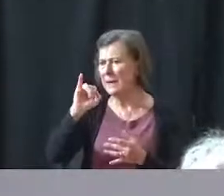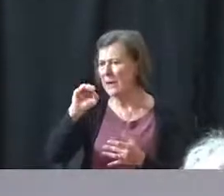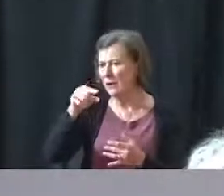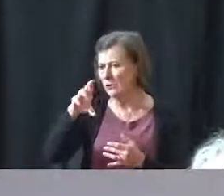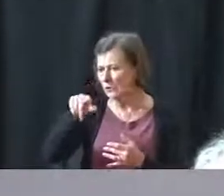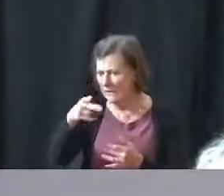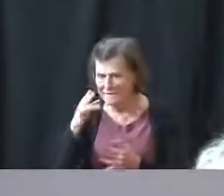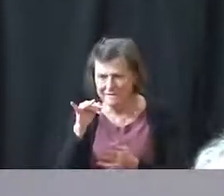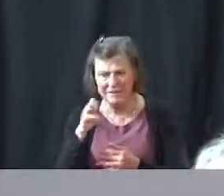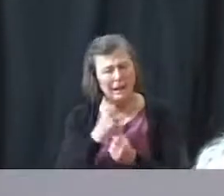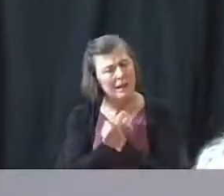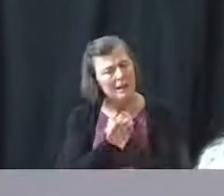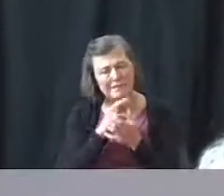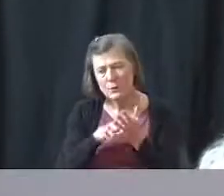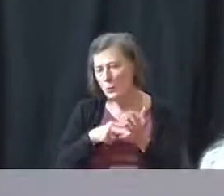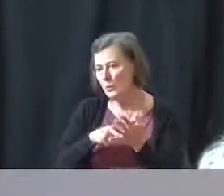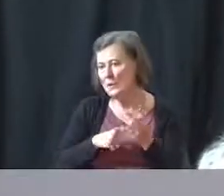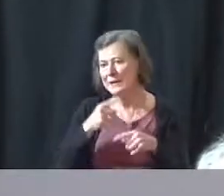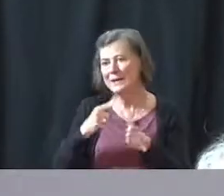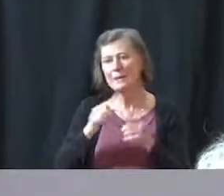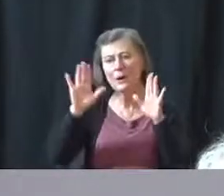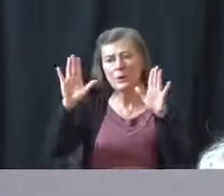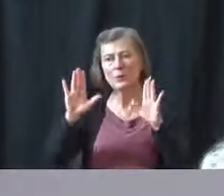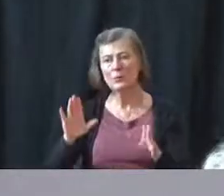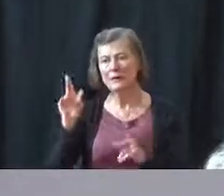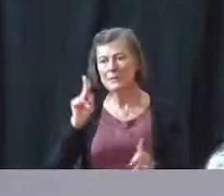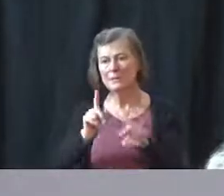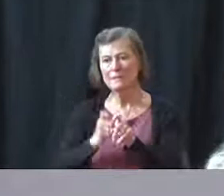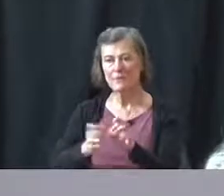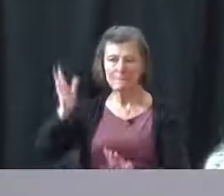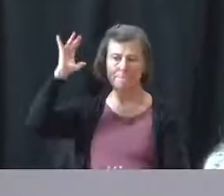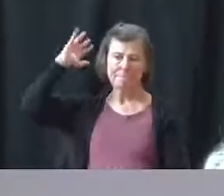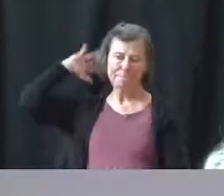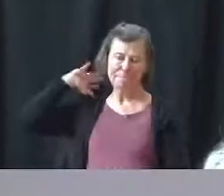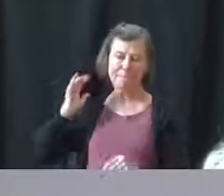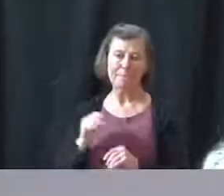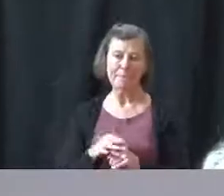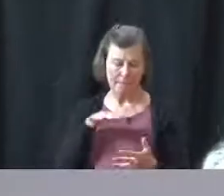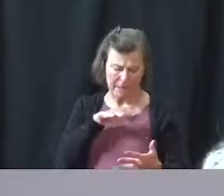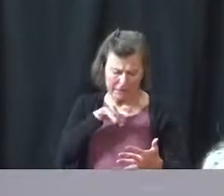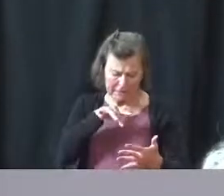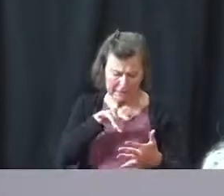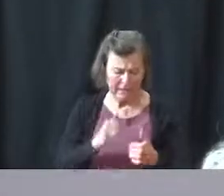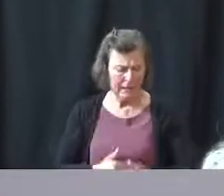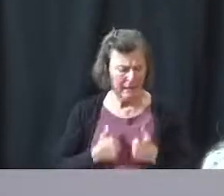It's a good way to learn about great souls of the past, study the lives of the saints